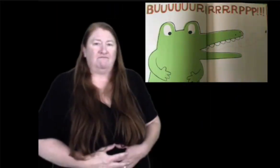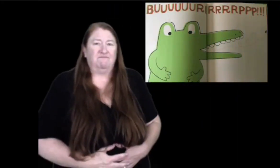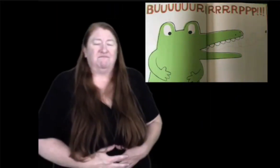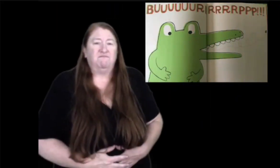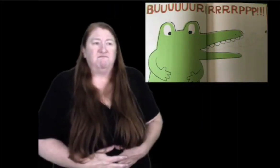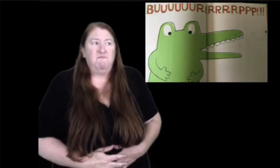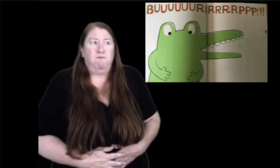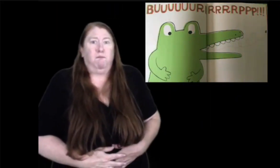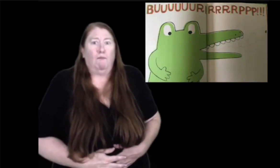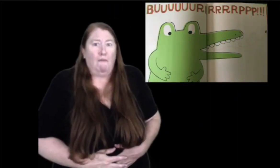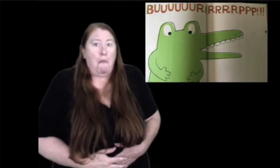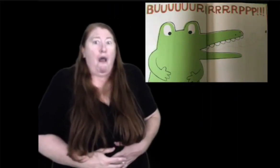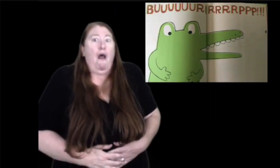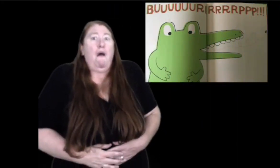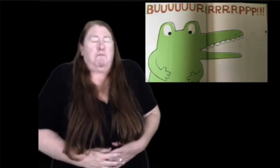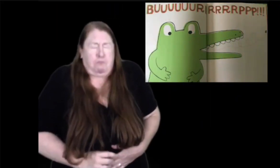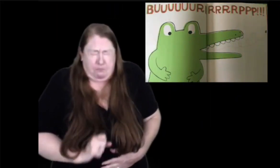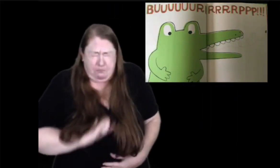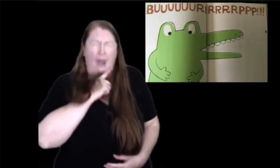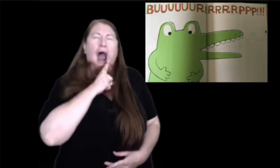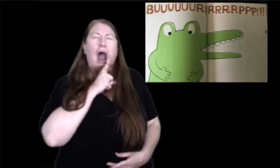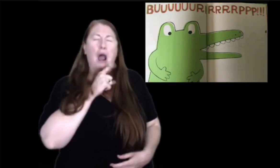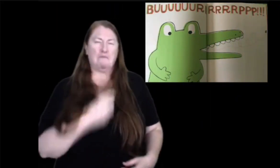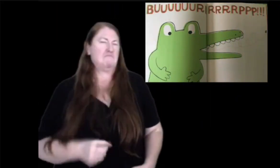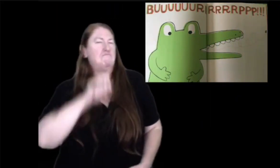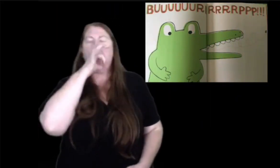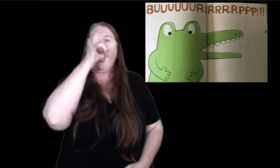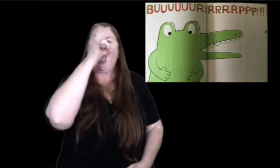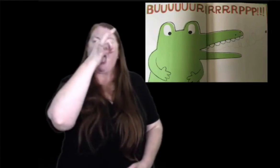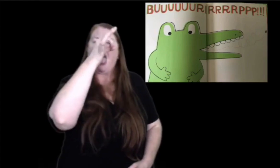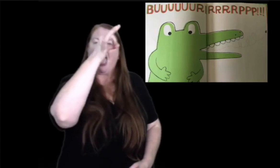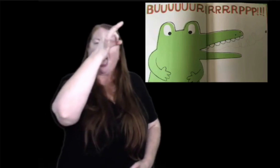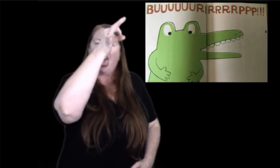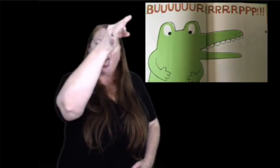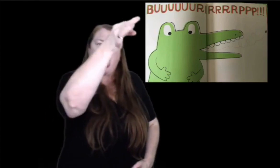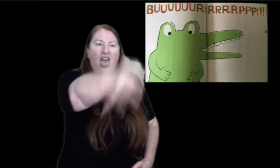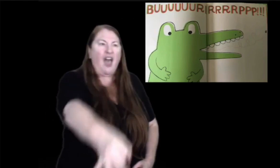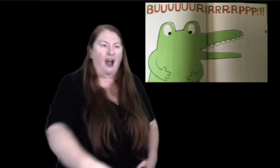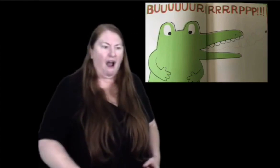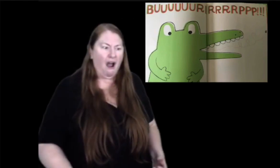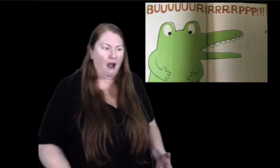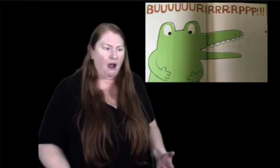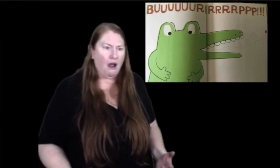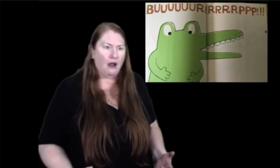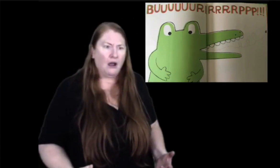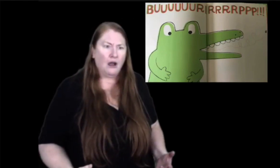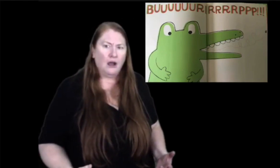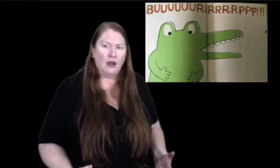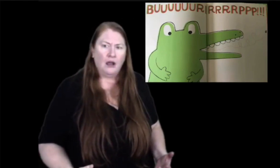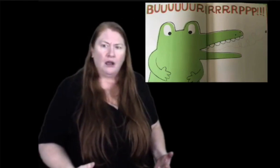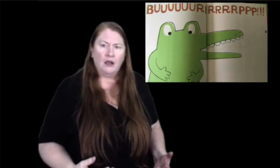B B BURPPPP the seed comes out flying.